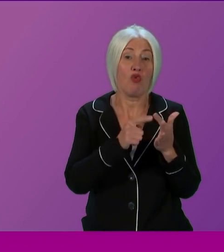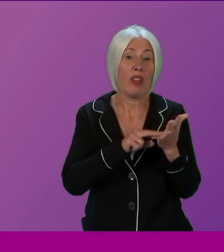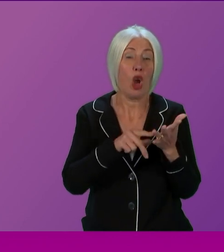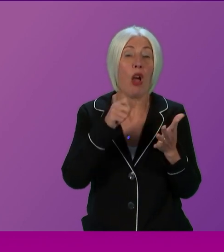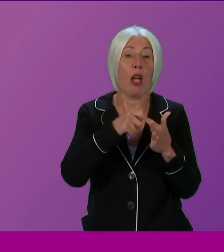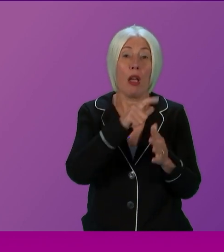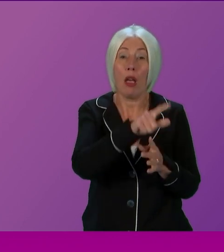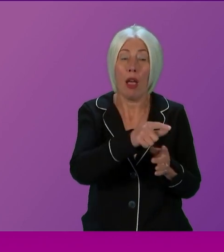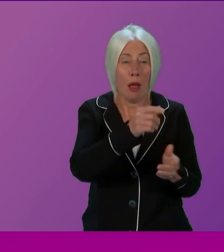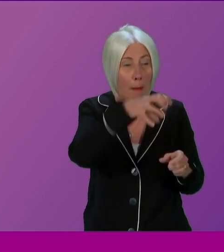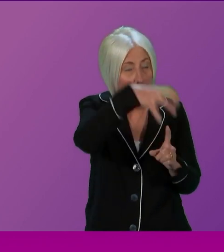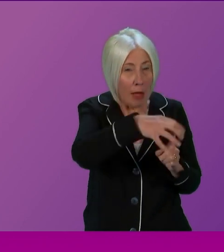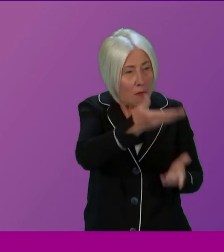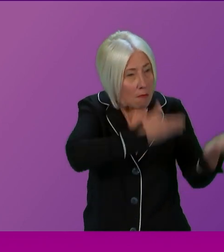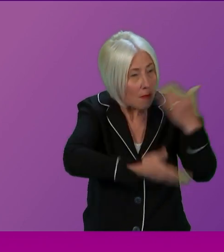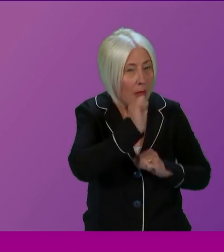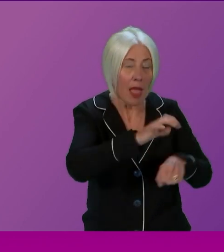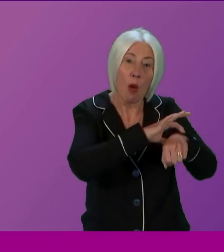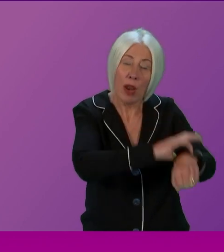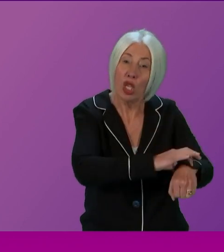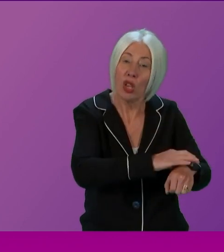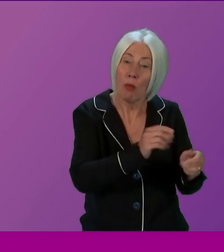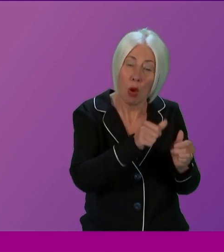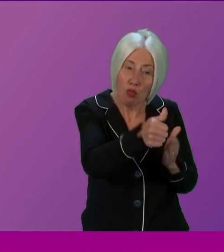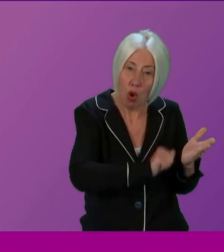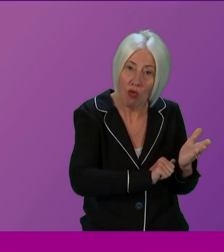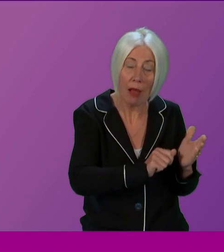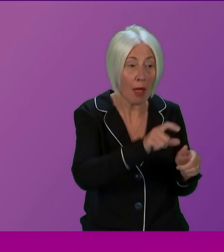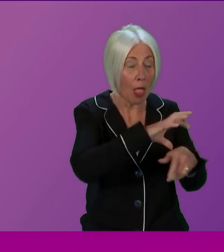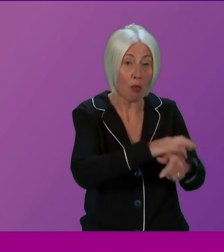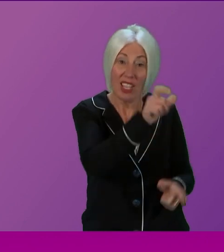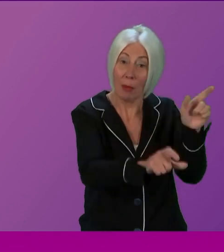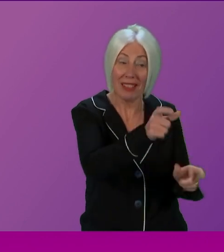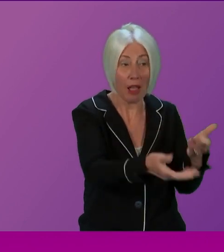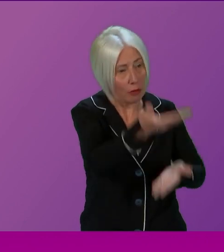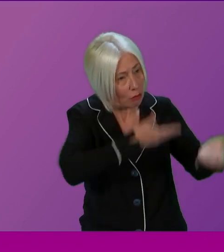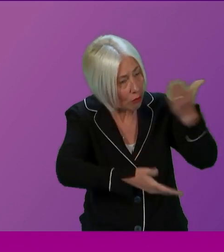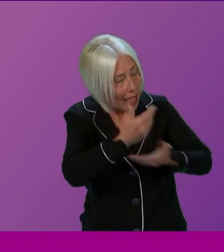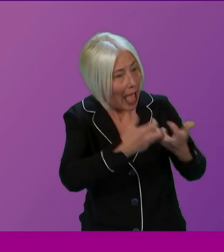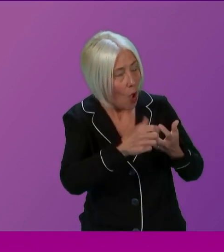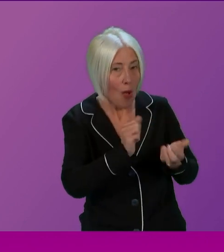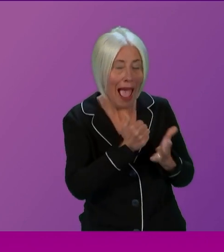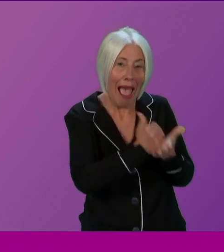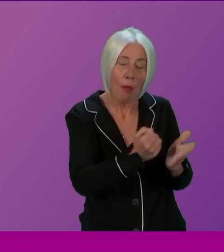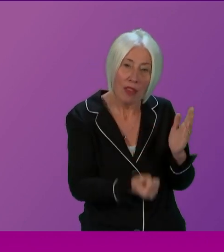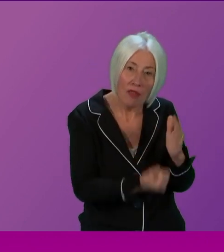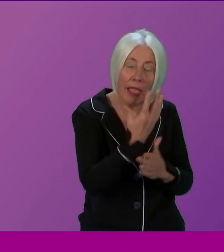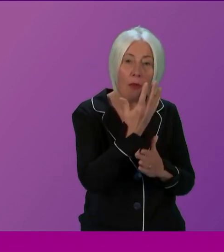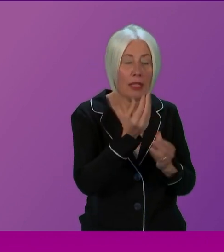its apprenticeship programme. I heard directly from the apprentices about how working for RCH has helped with their development and offered them opportunities. The investment by River